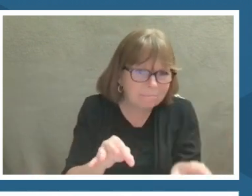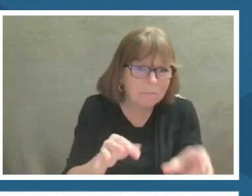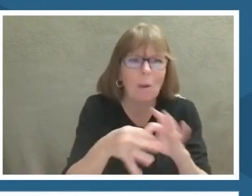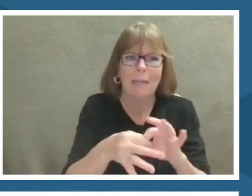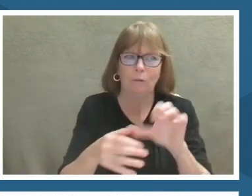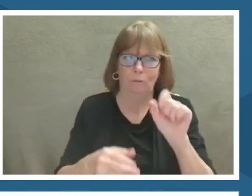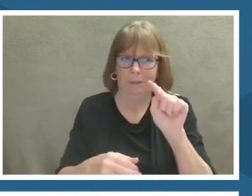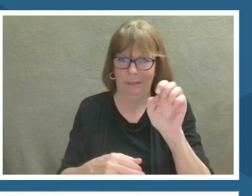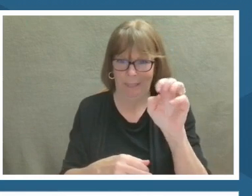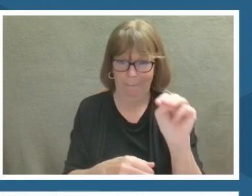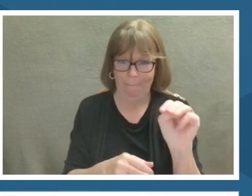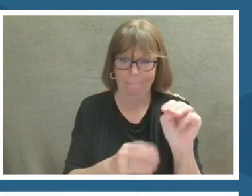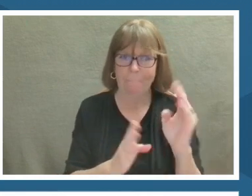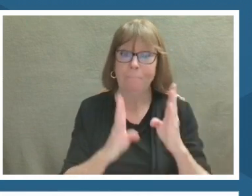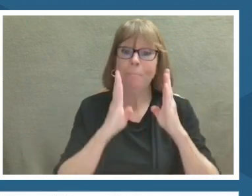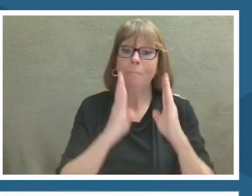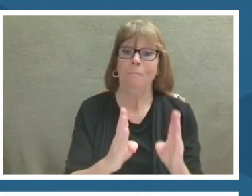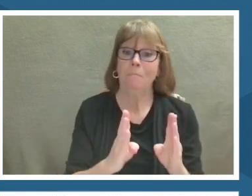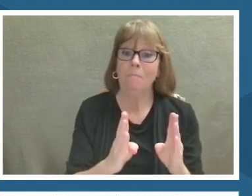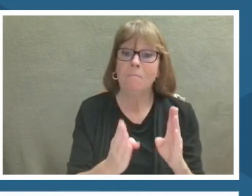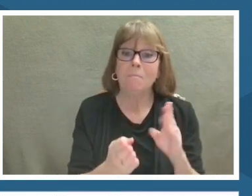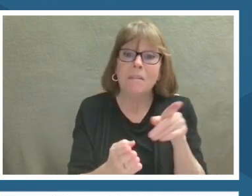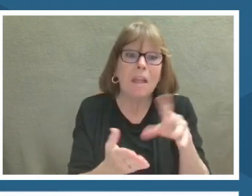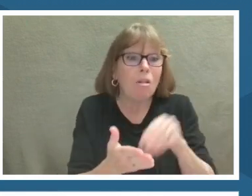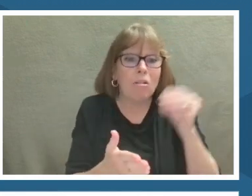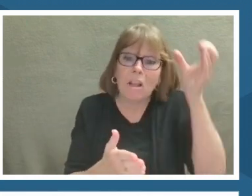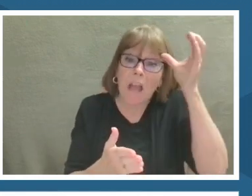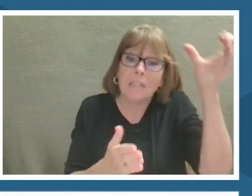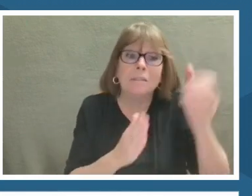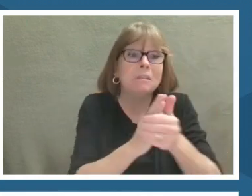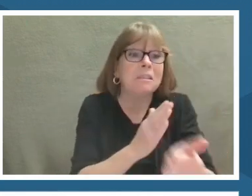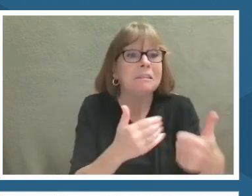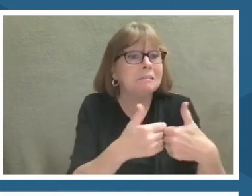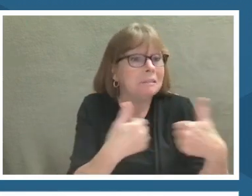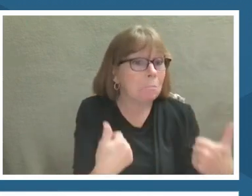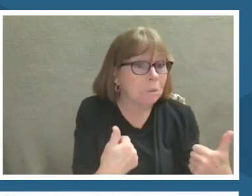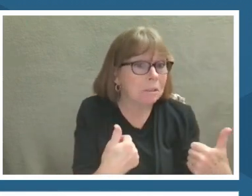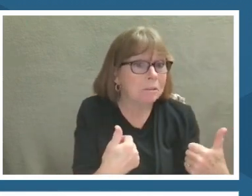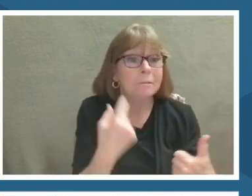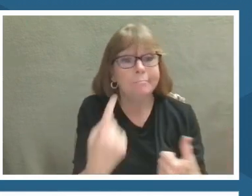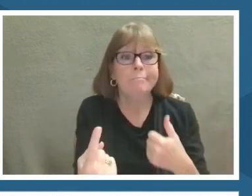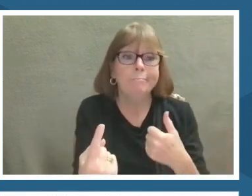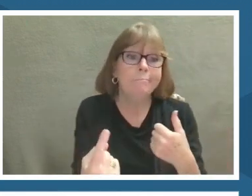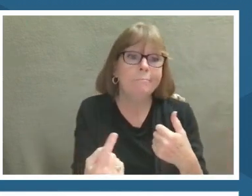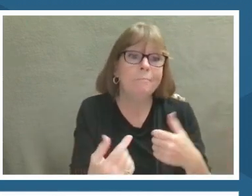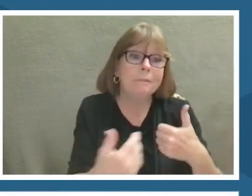so disciplinary students learn concepts and skills separately and in isolation